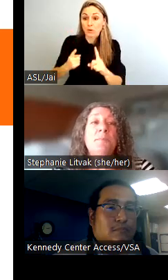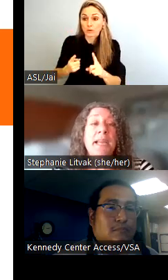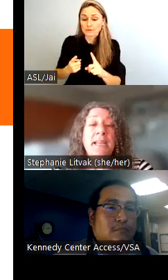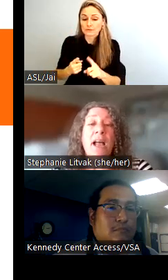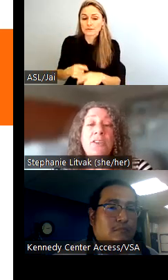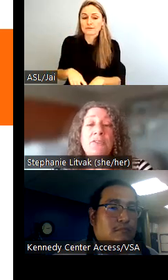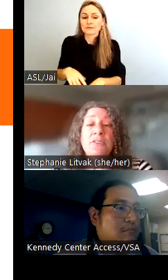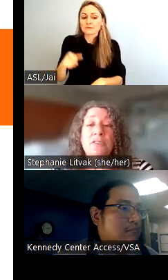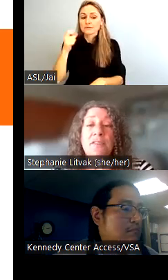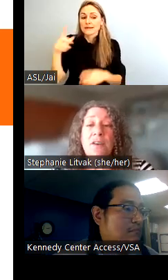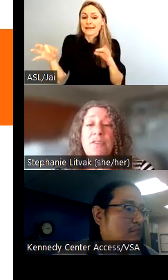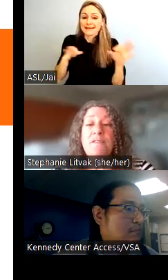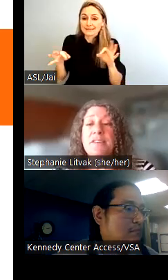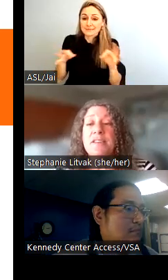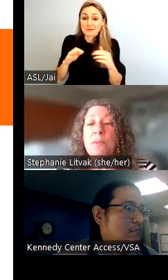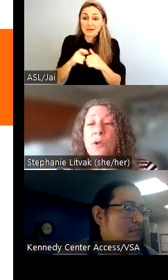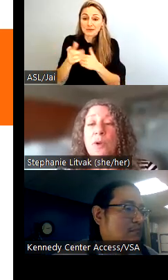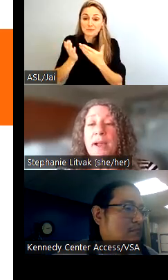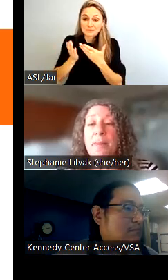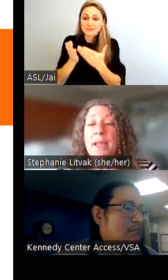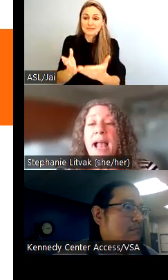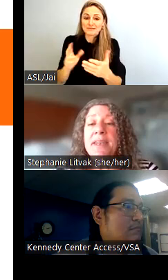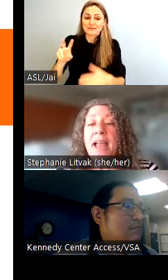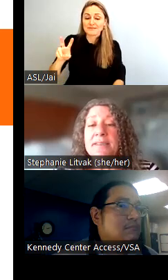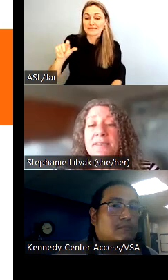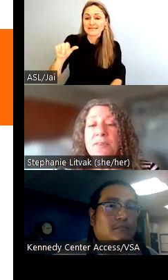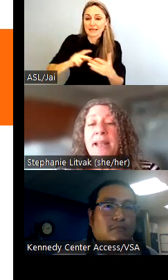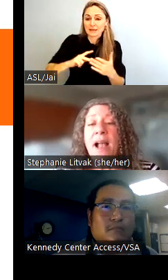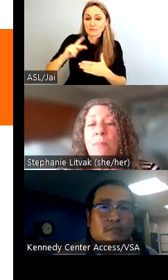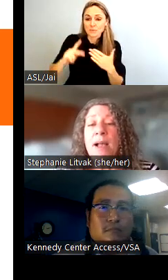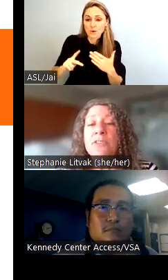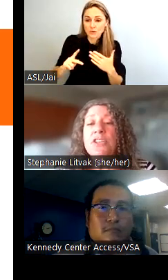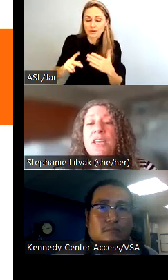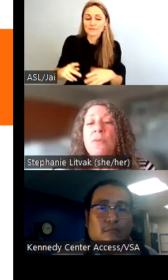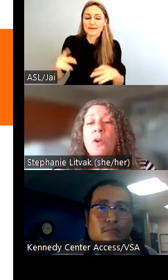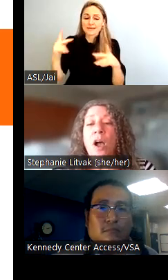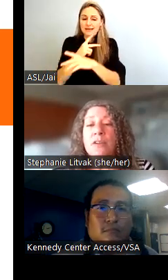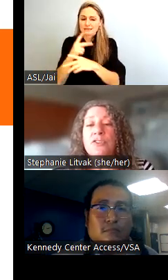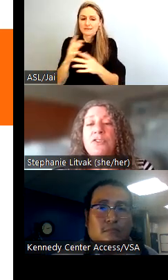Explain how you will deliver the VSA program and estimate how much it will cost you to